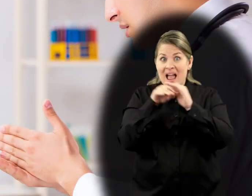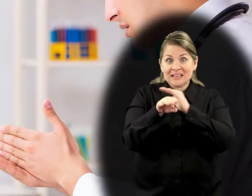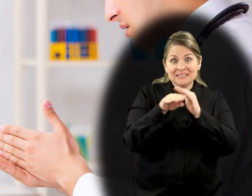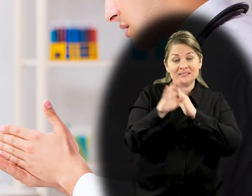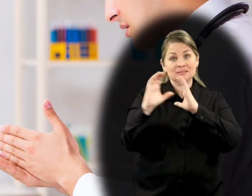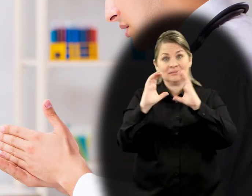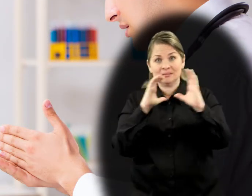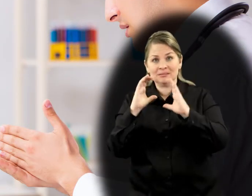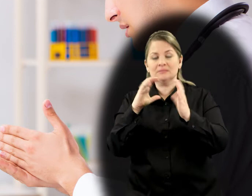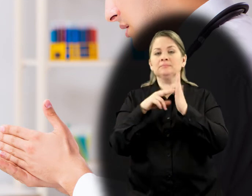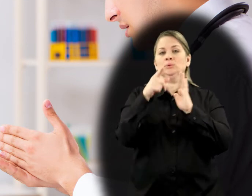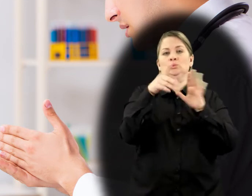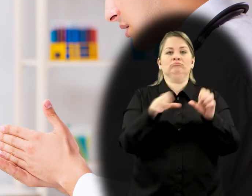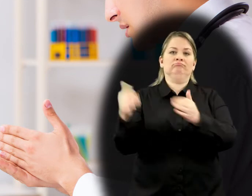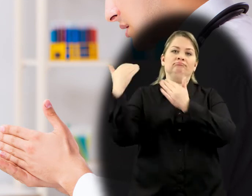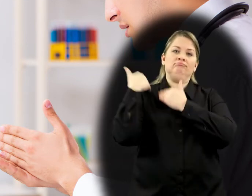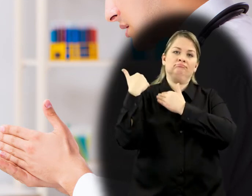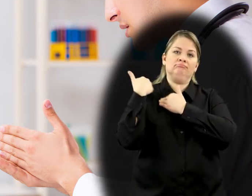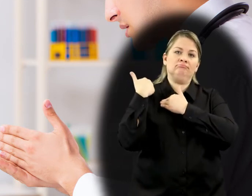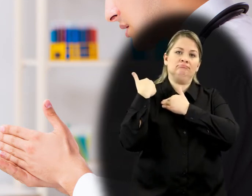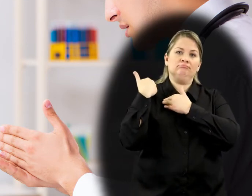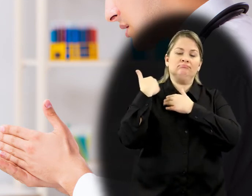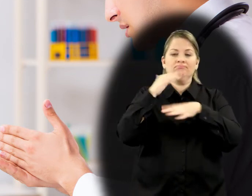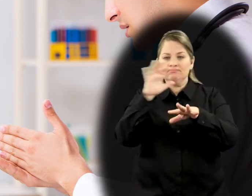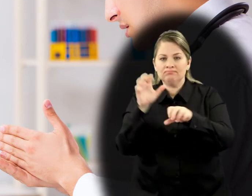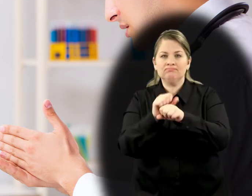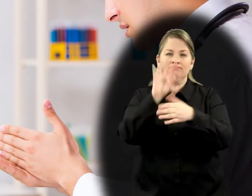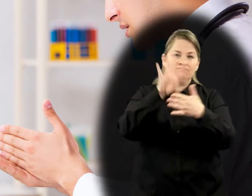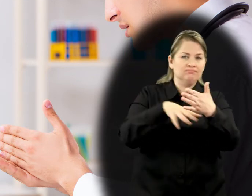Once you have been notified the person has requested communication access,